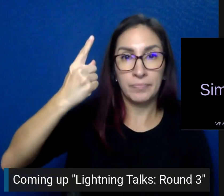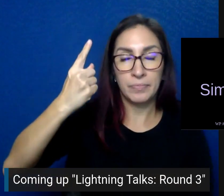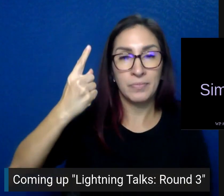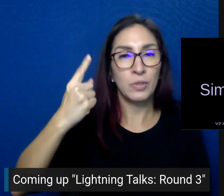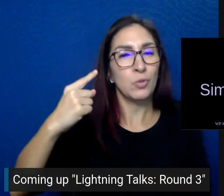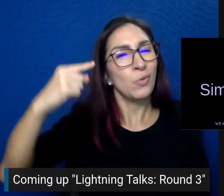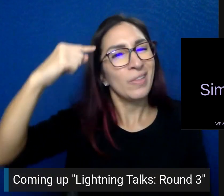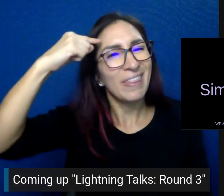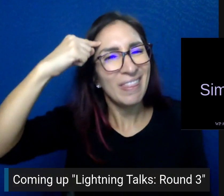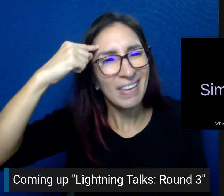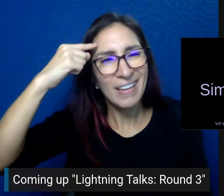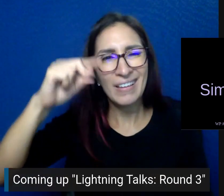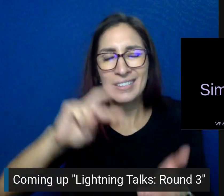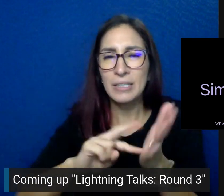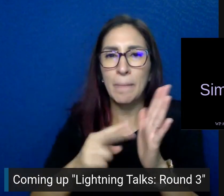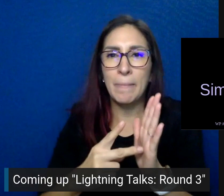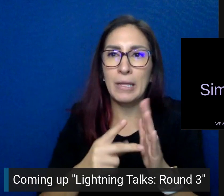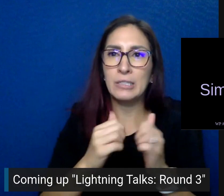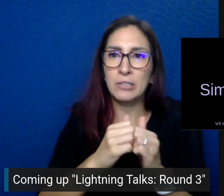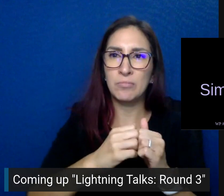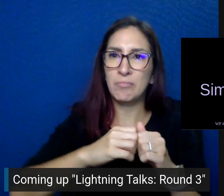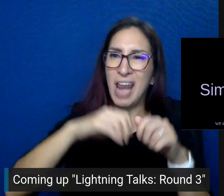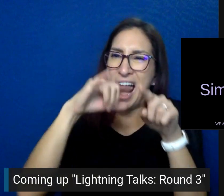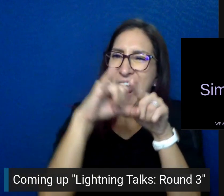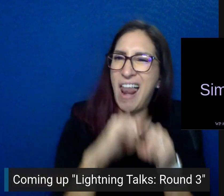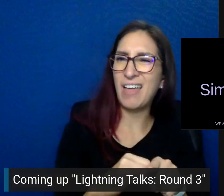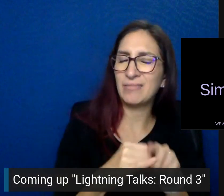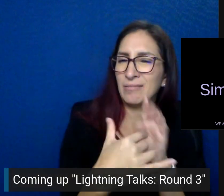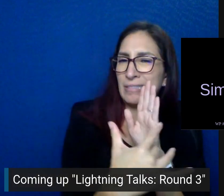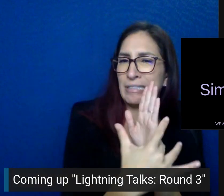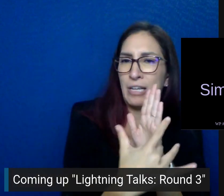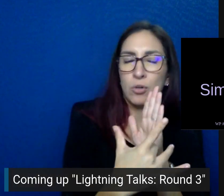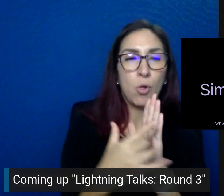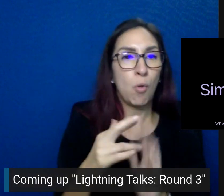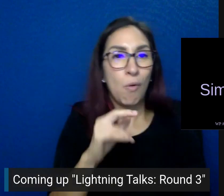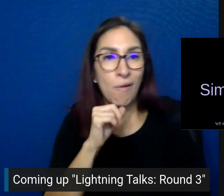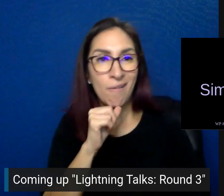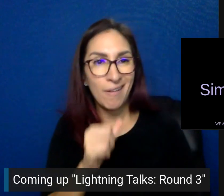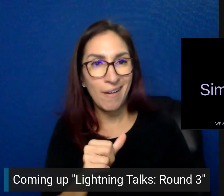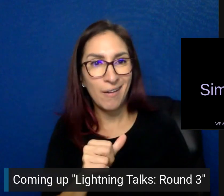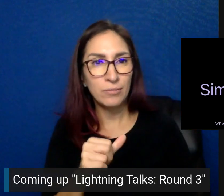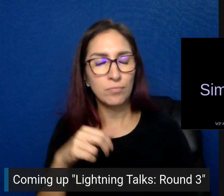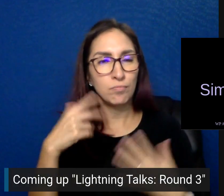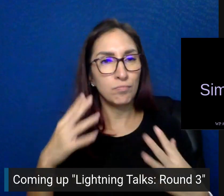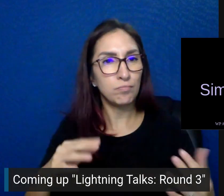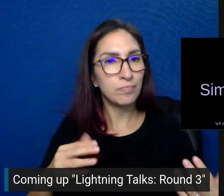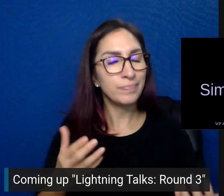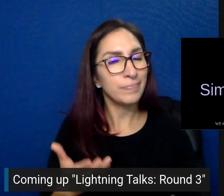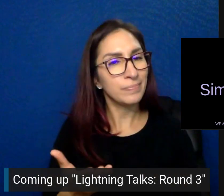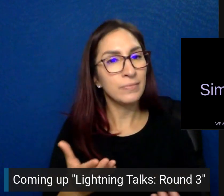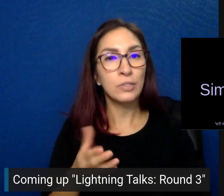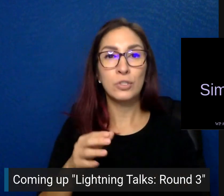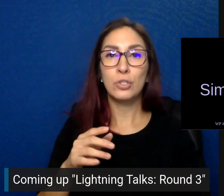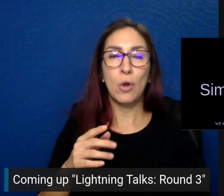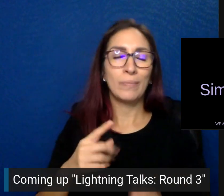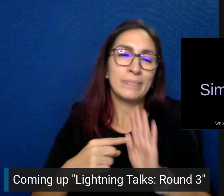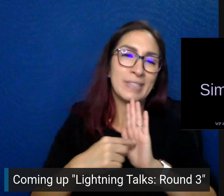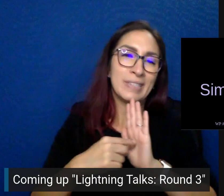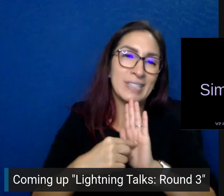or non-technical do you want the site to be. For example, since this is a talk for beginners, I'm trying